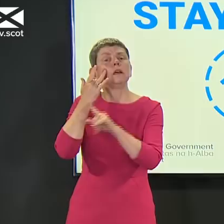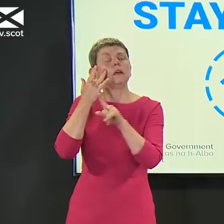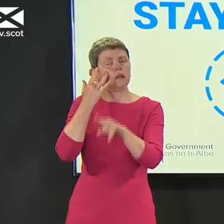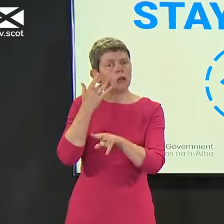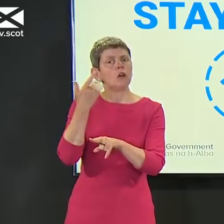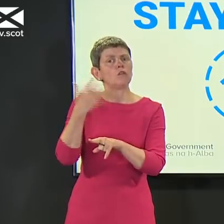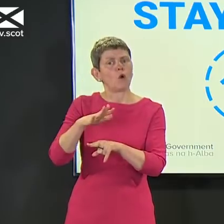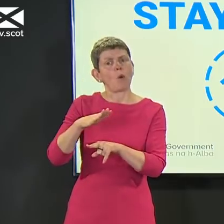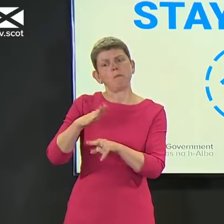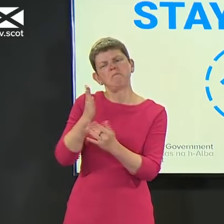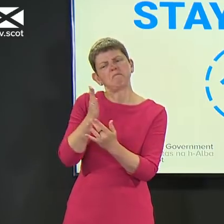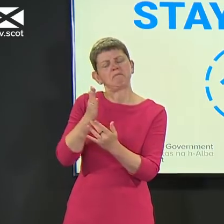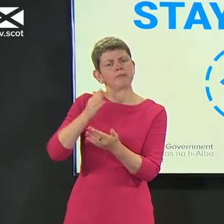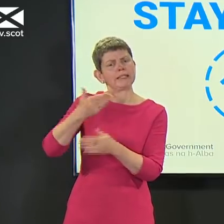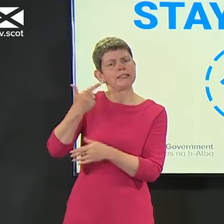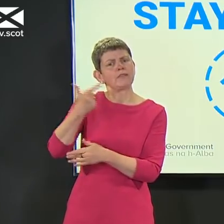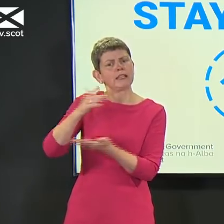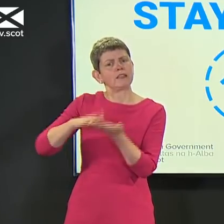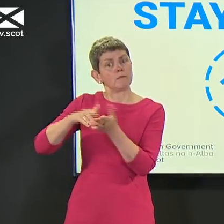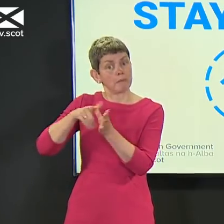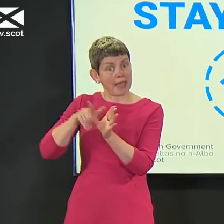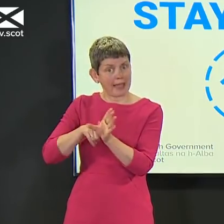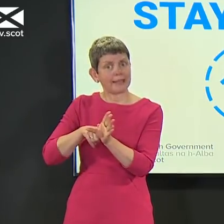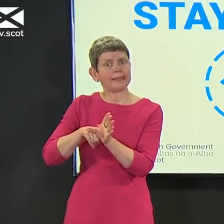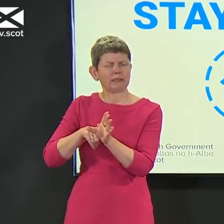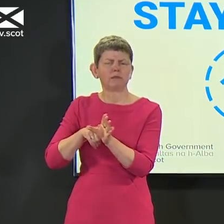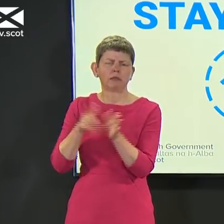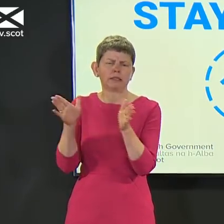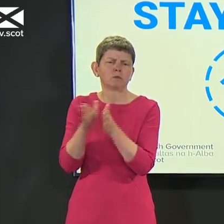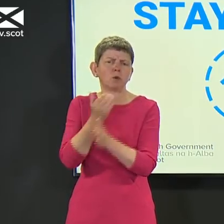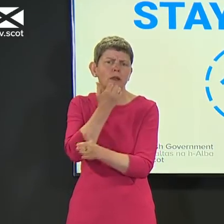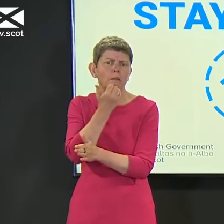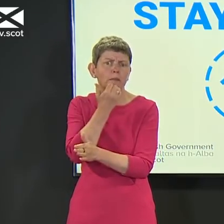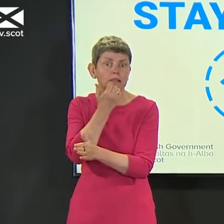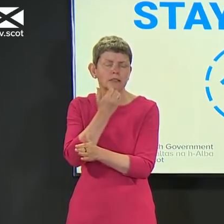the middle of may onwards and that is something i know everybody is really looking forward to